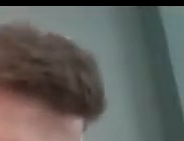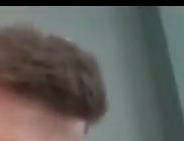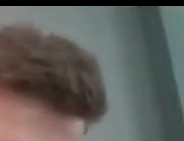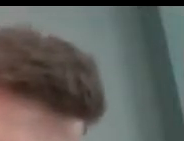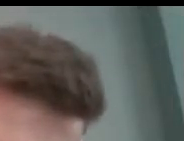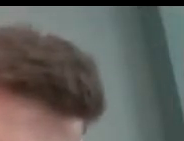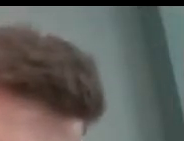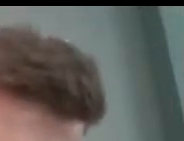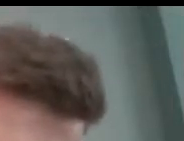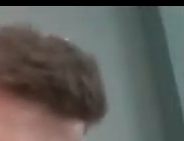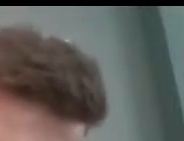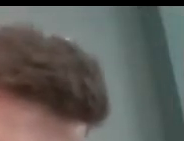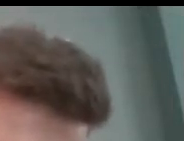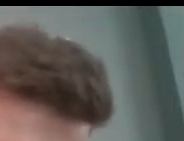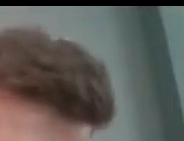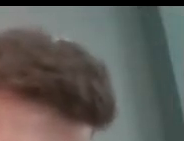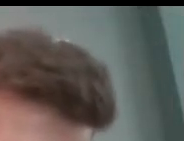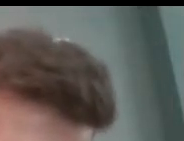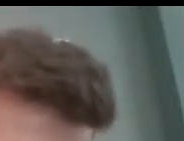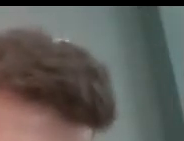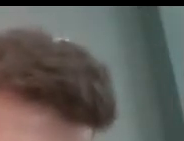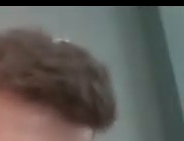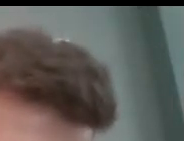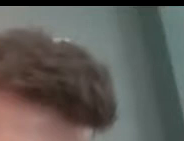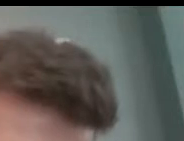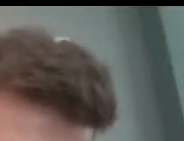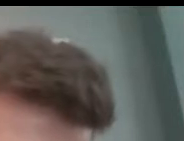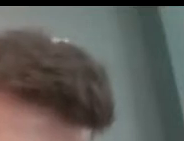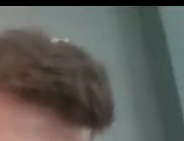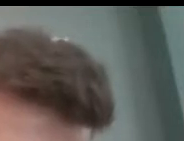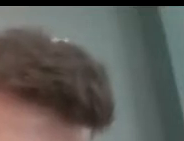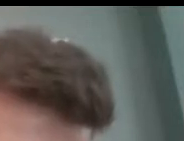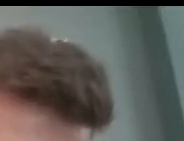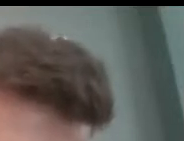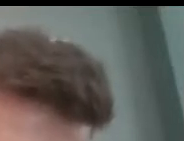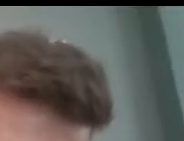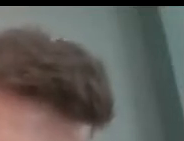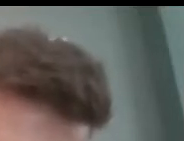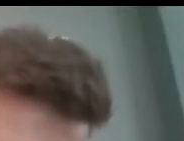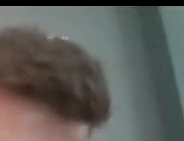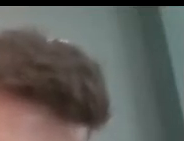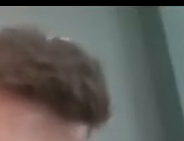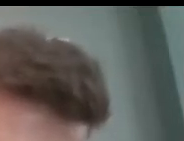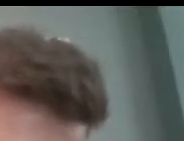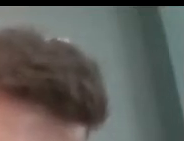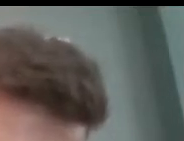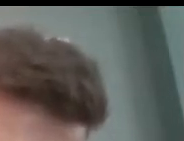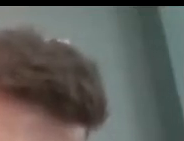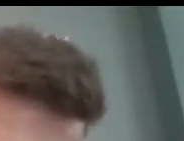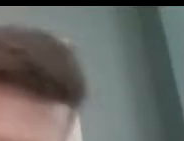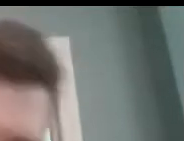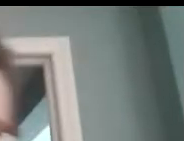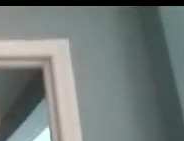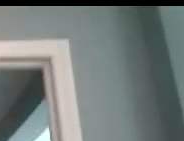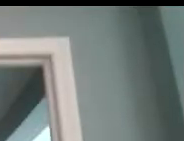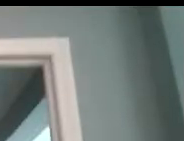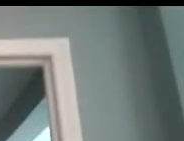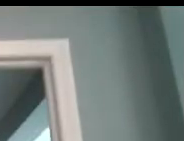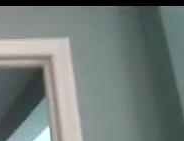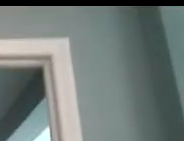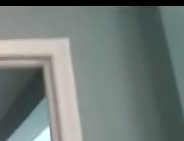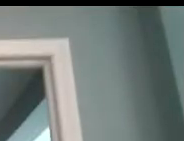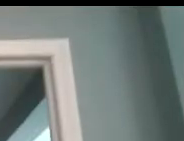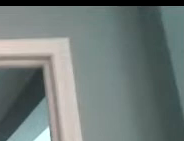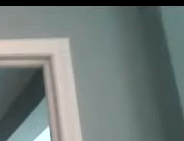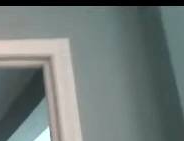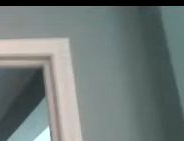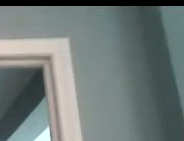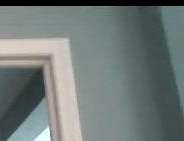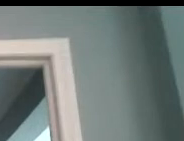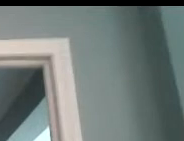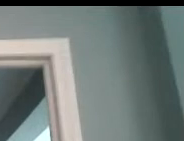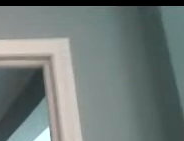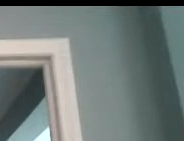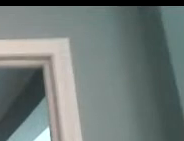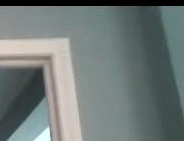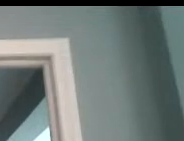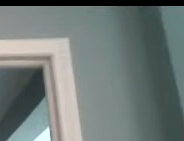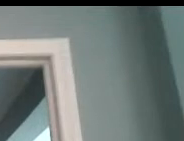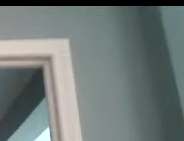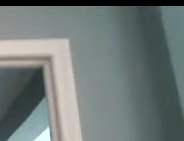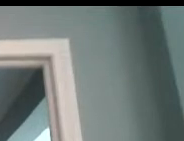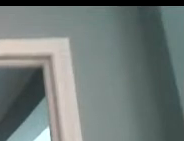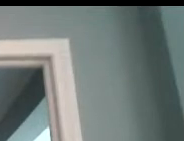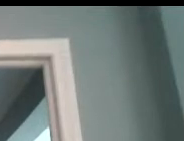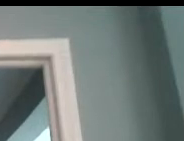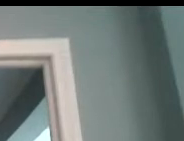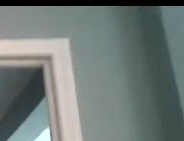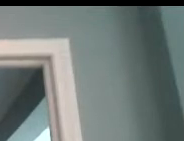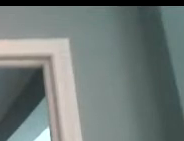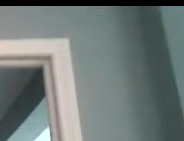does the natural dialogue between a rider, a human rider, and this autonomous AI vehicle --